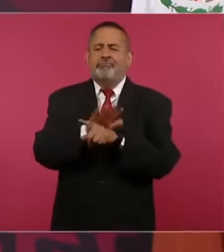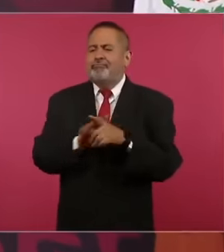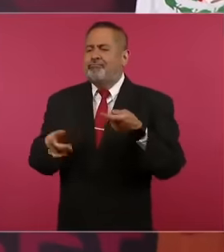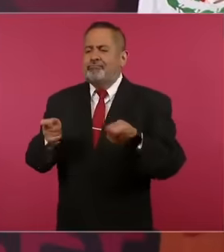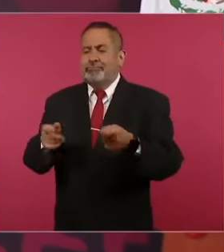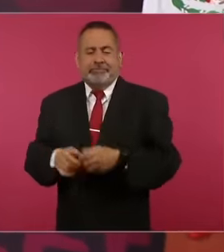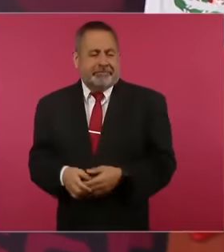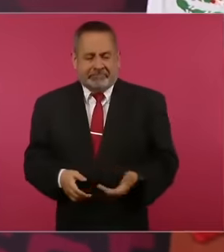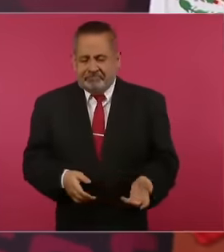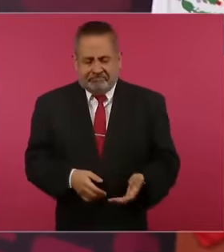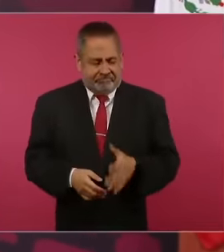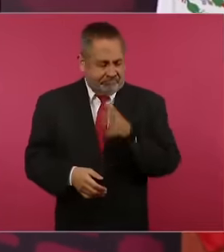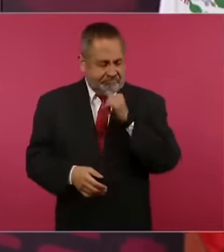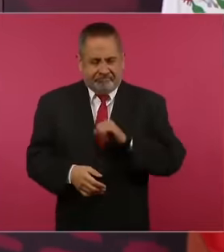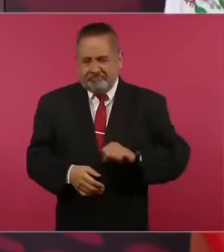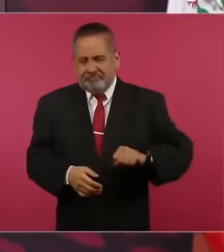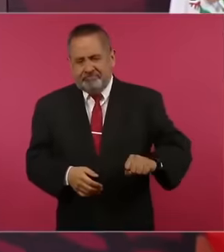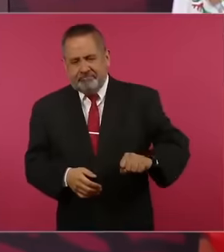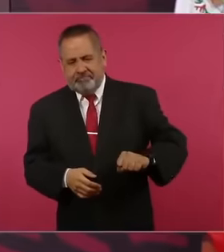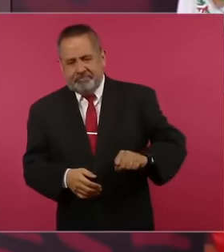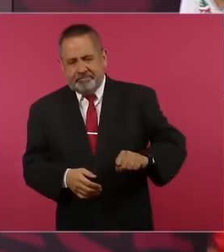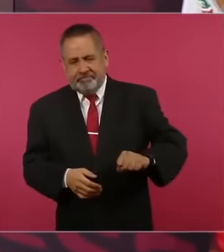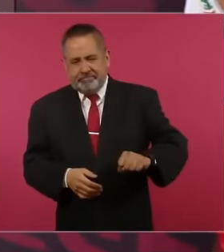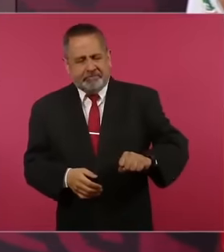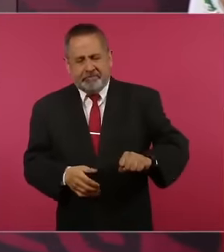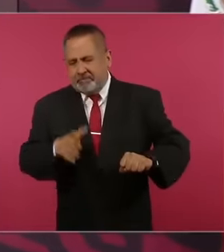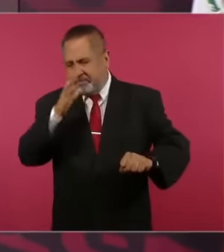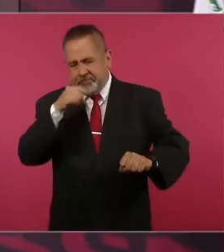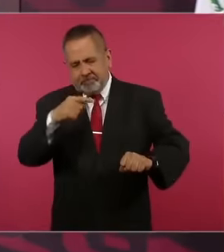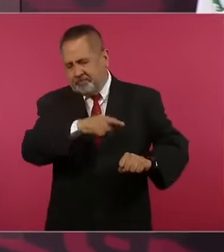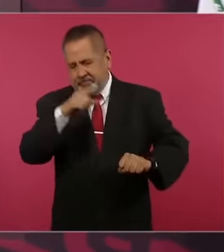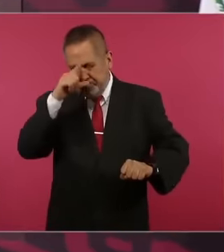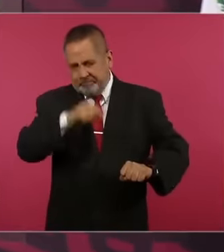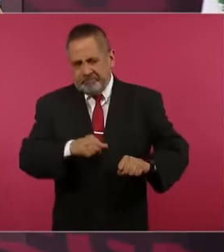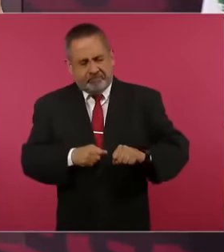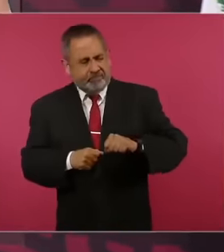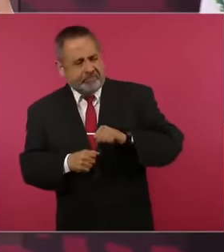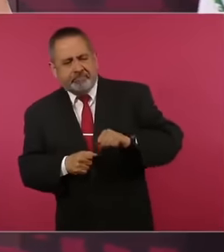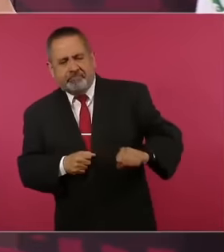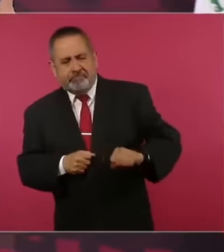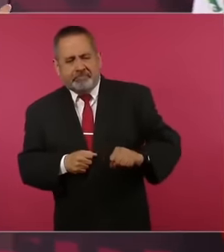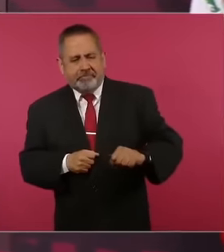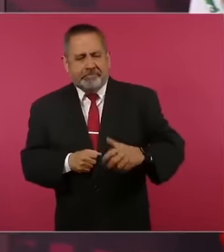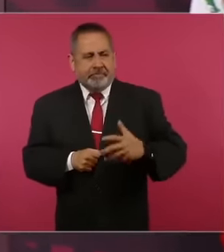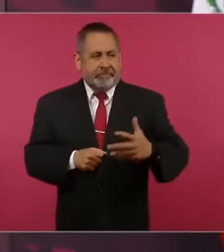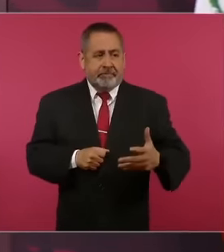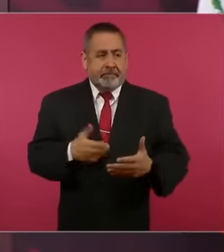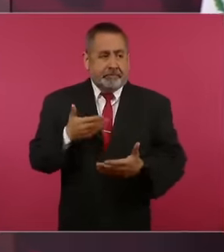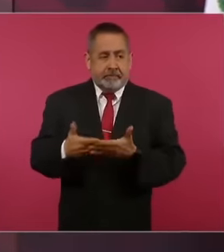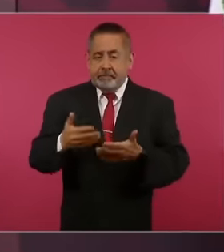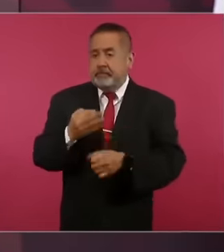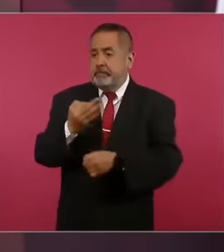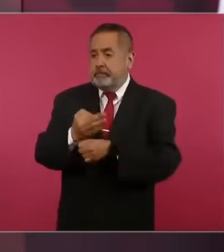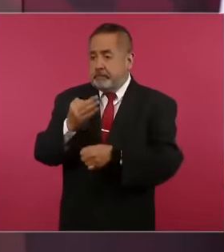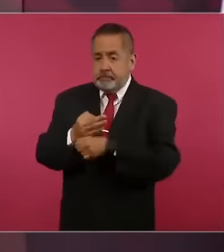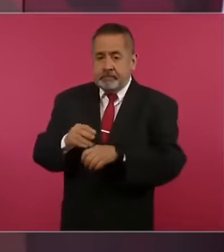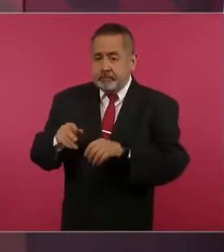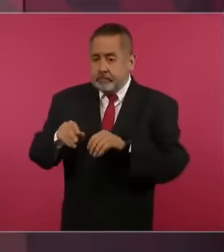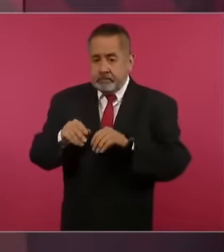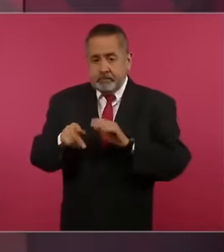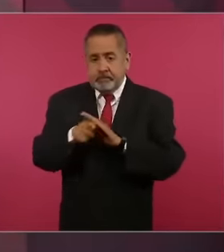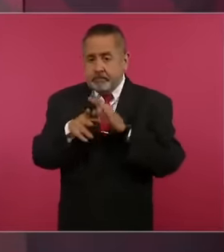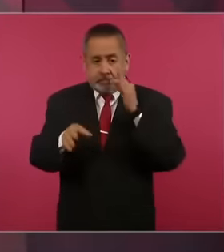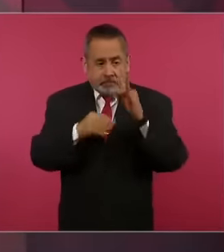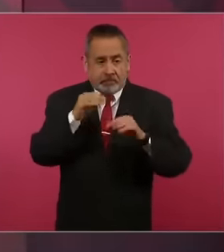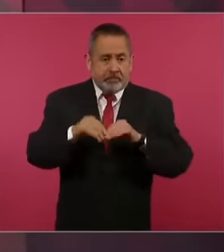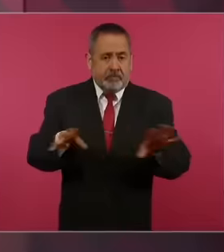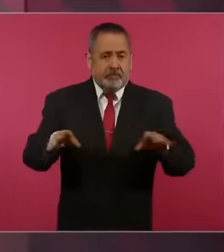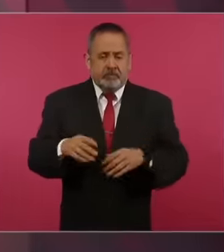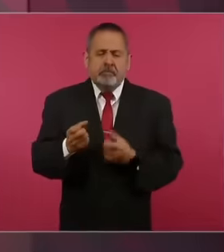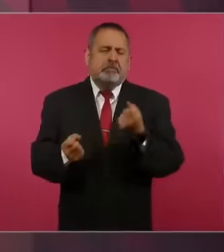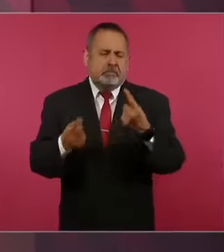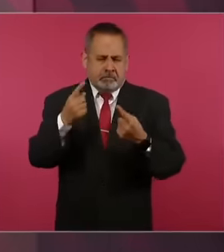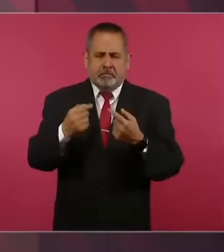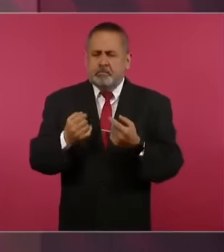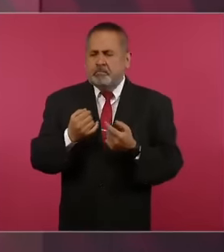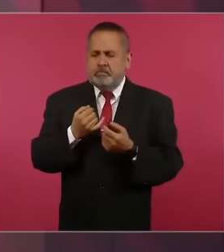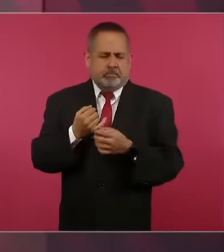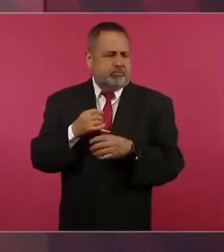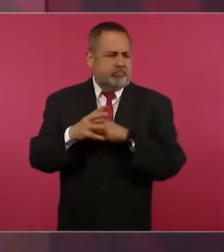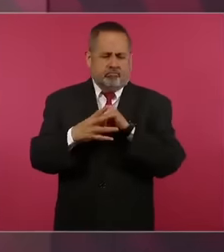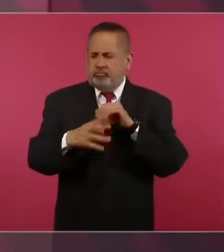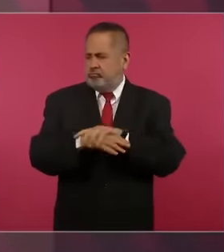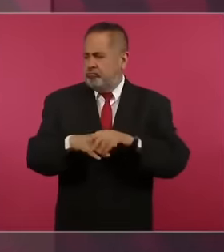people, they have not succeeded and with what independent press because It is